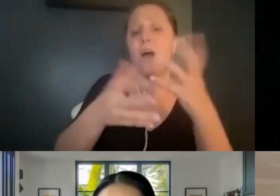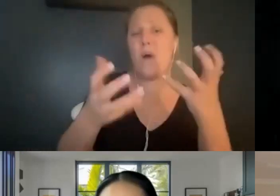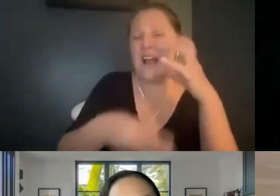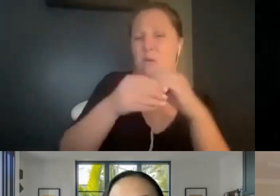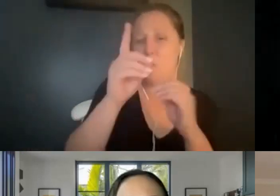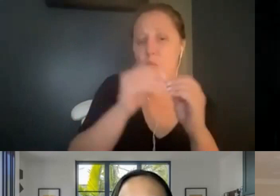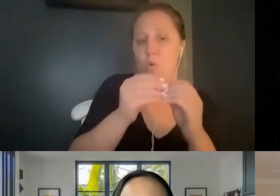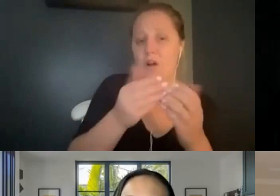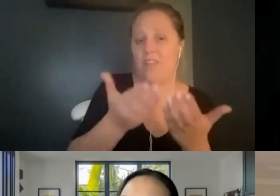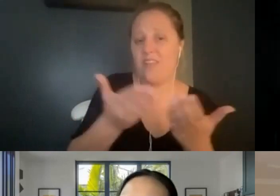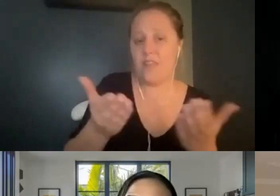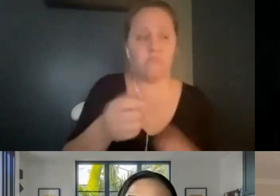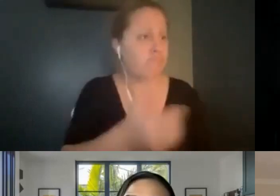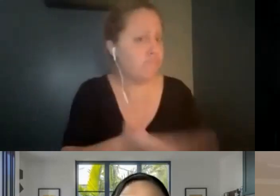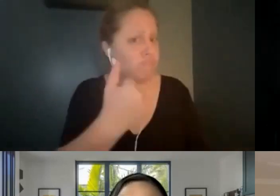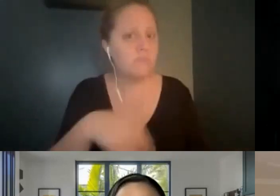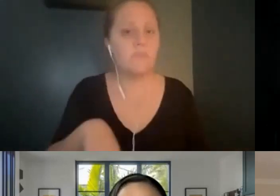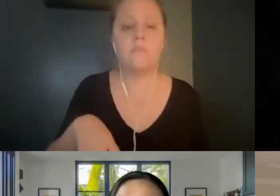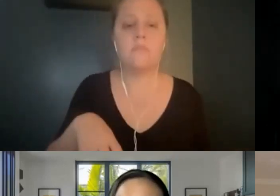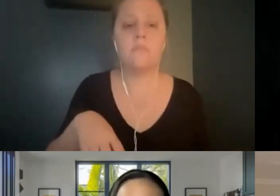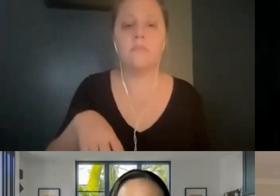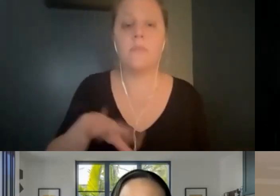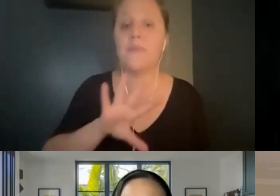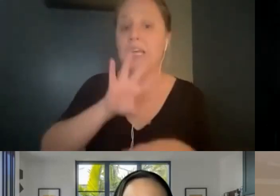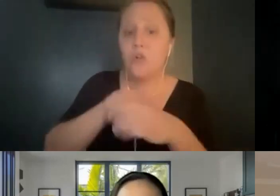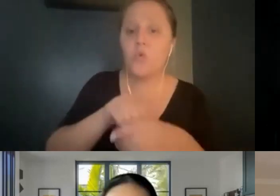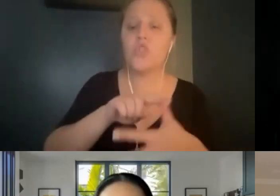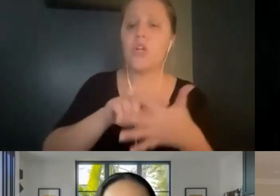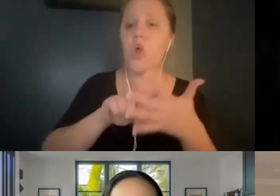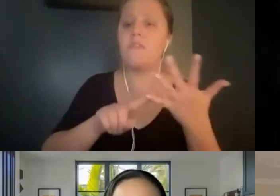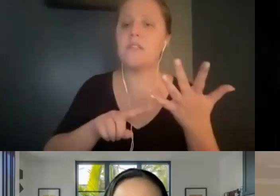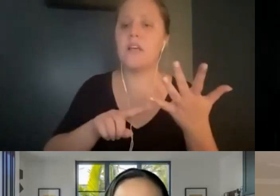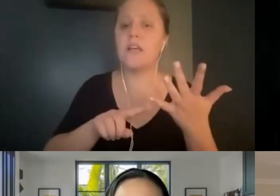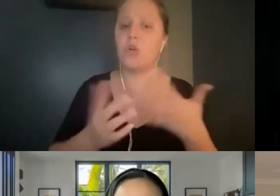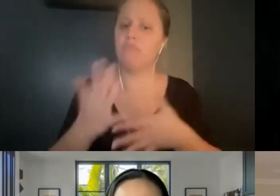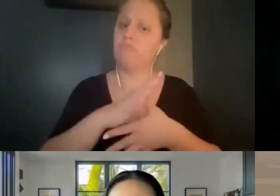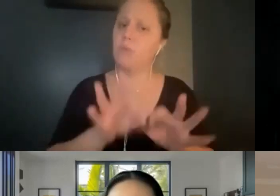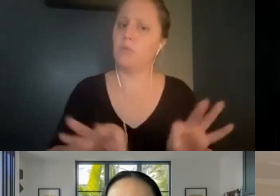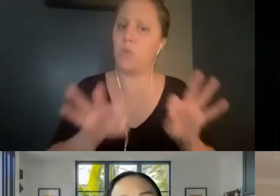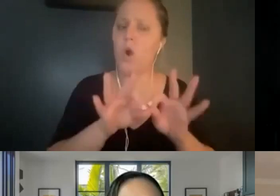just wanted to say like, you know, inclusion and all these things are top of mind in a lot of leaders mind and everyone wants to be